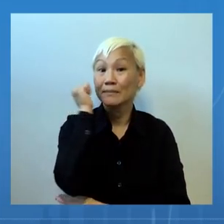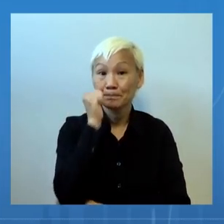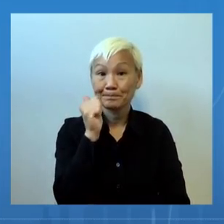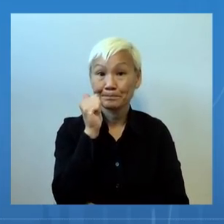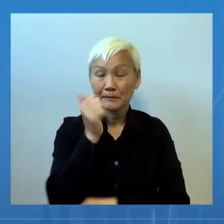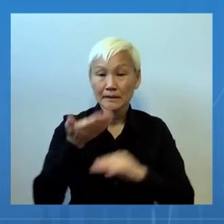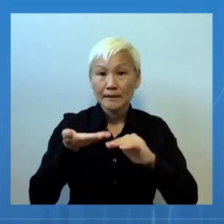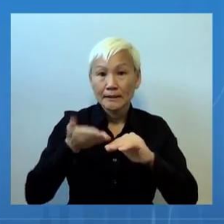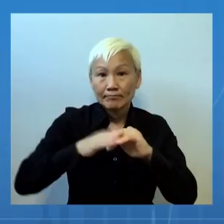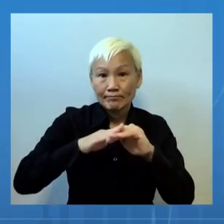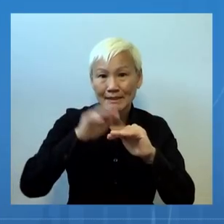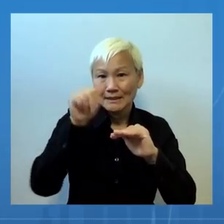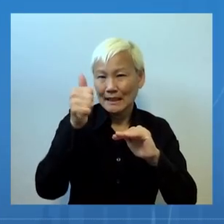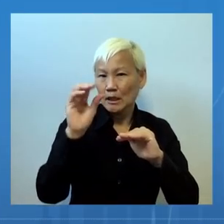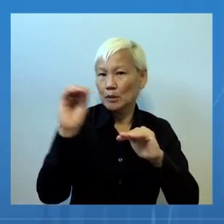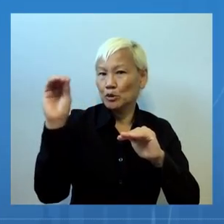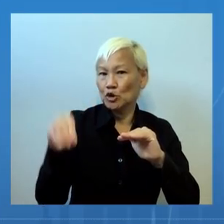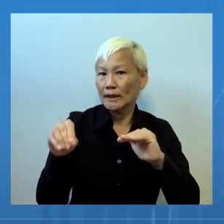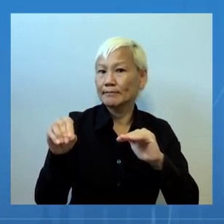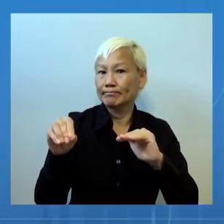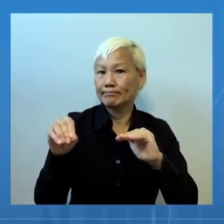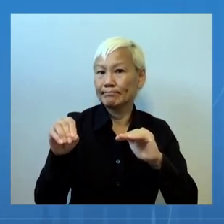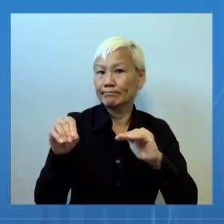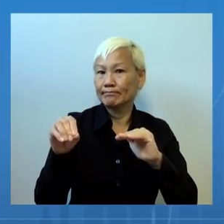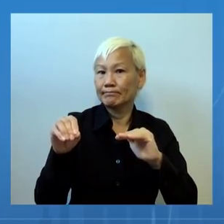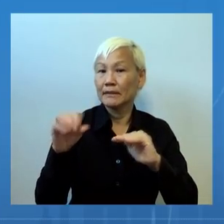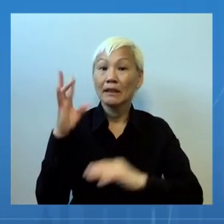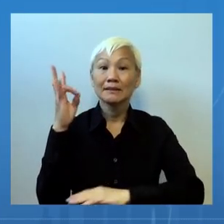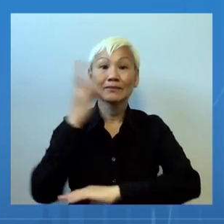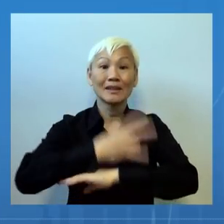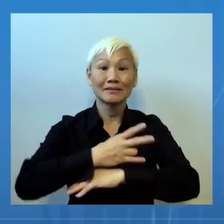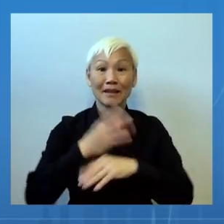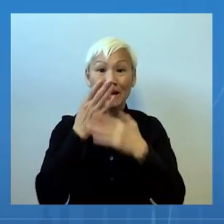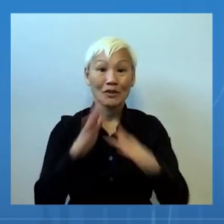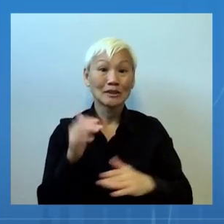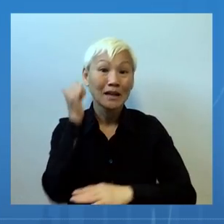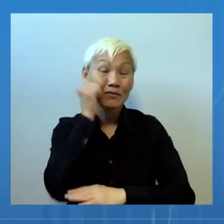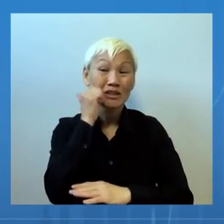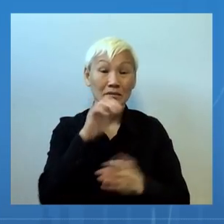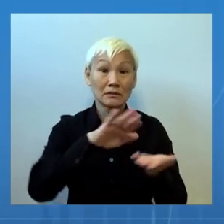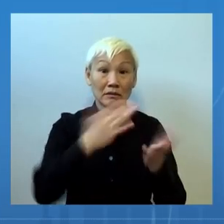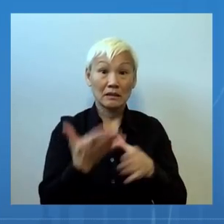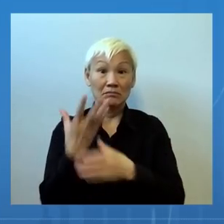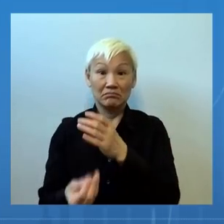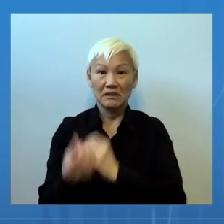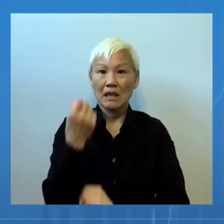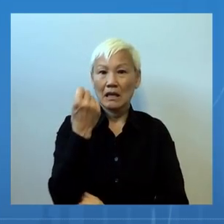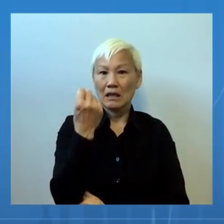And the seven-day average of daily deaths is about 1,100, a decrease of about 10 percent over the prior week.